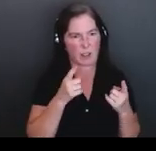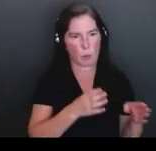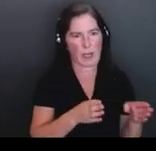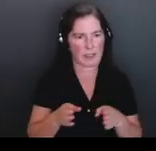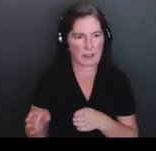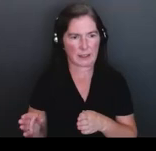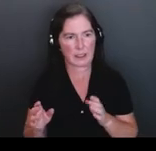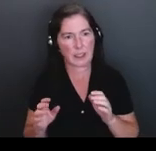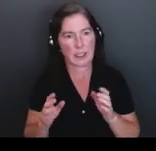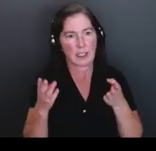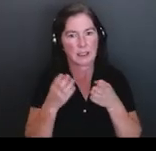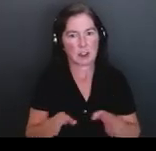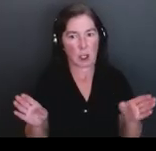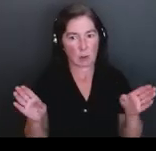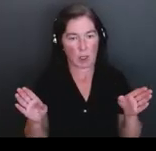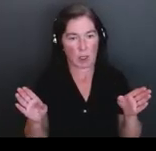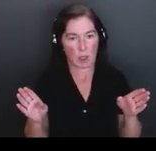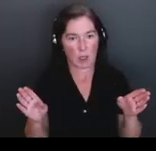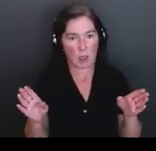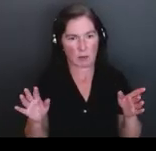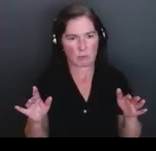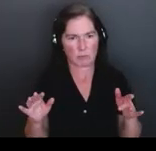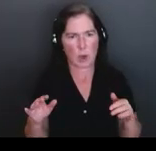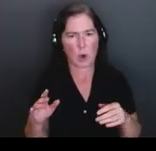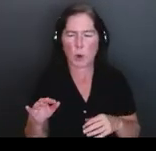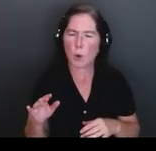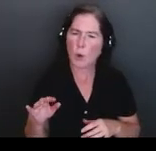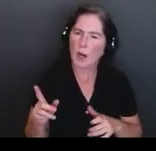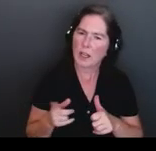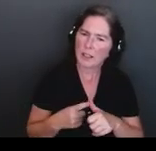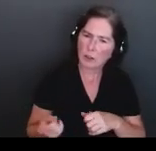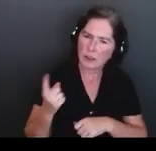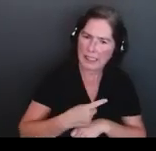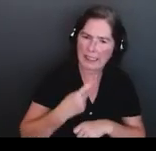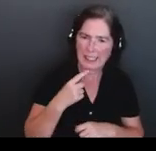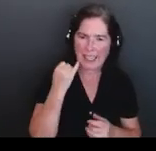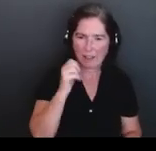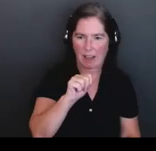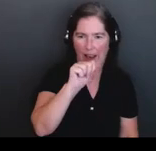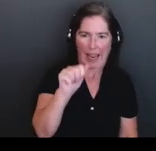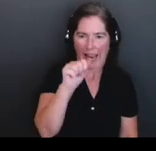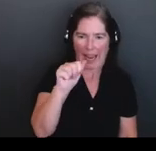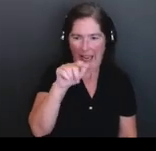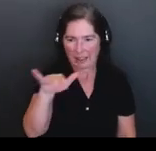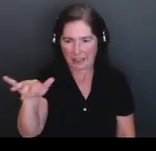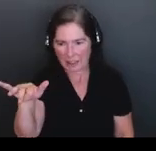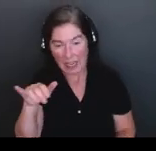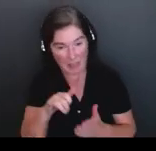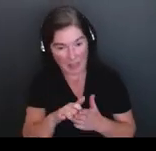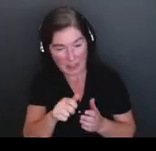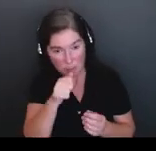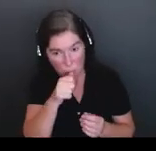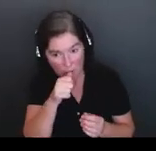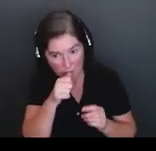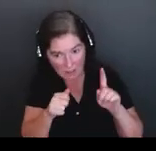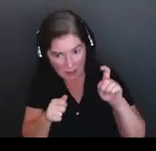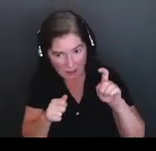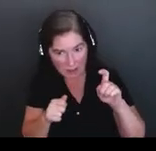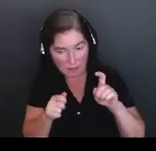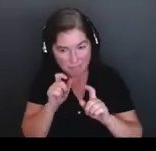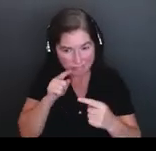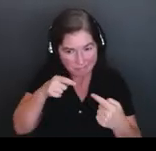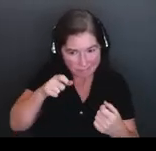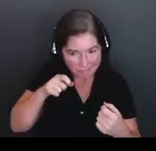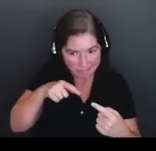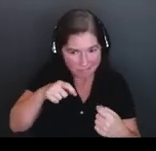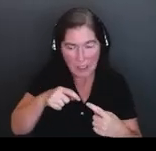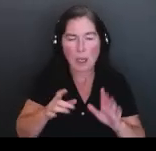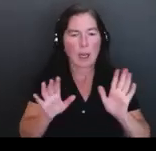Maybe we can throw the link to this, I can put that in the chat at the end of this session here. Okay, so the other just so some communicating with students. So you can communicate with students